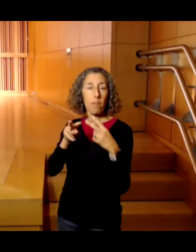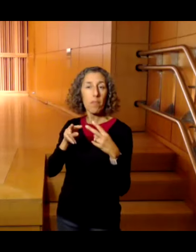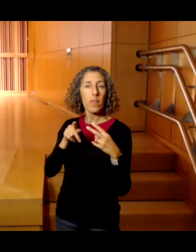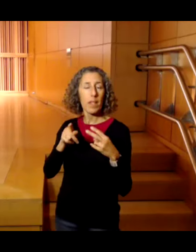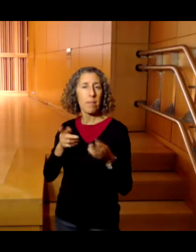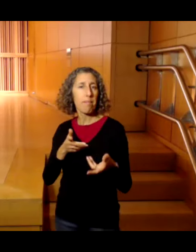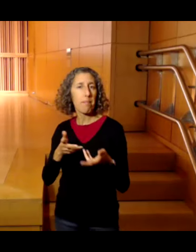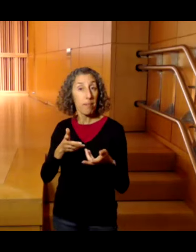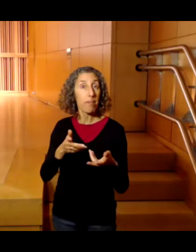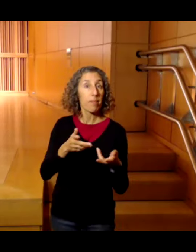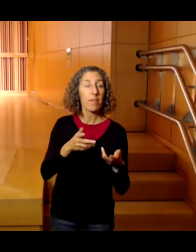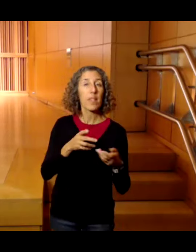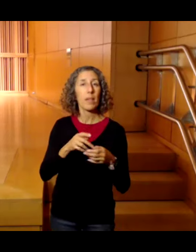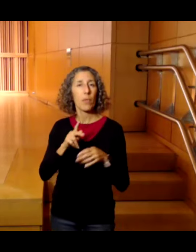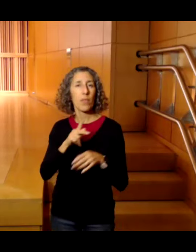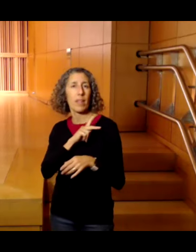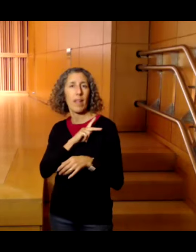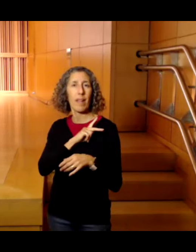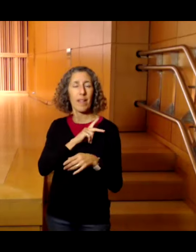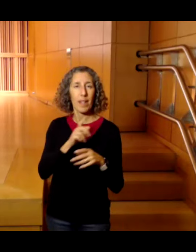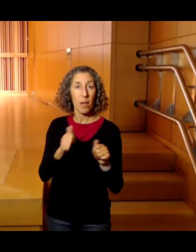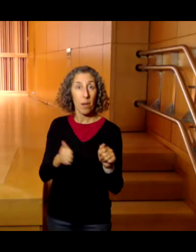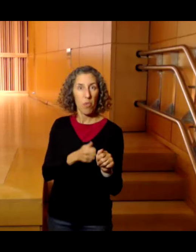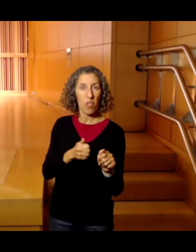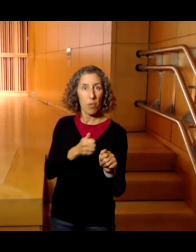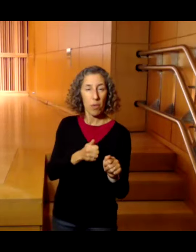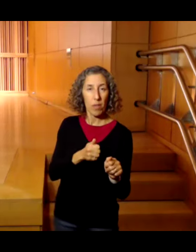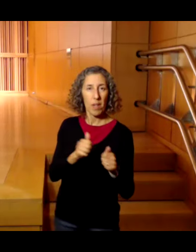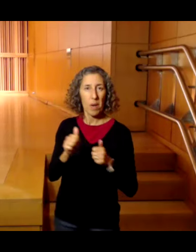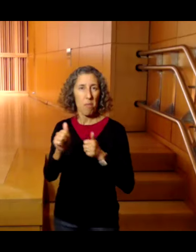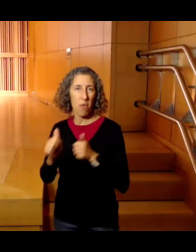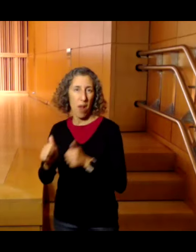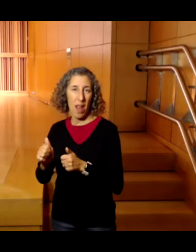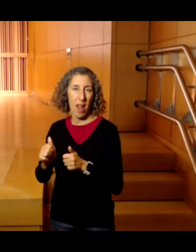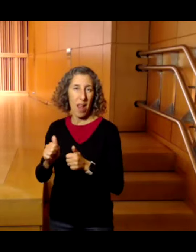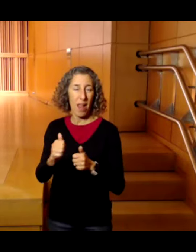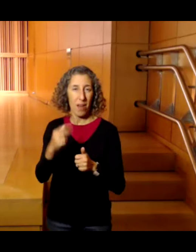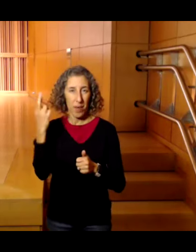both pursuer and pray were stunned by the ridiculousness of the situation.